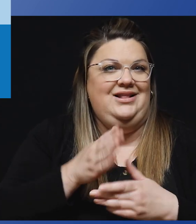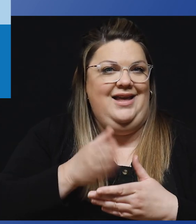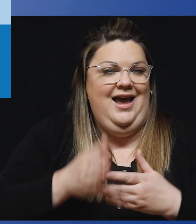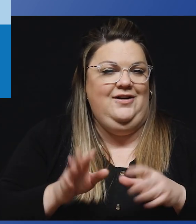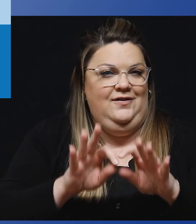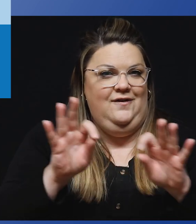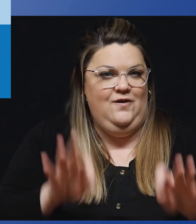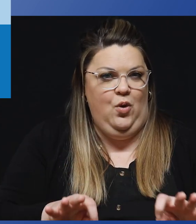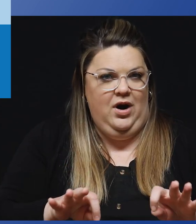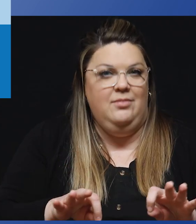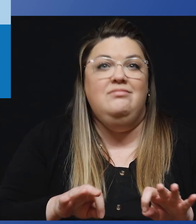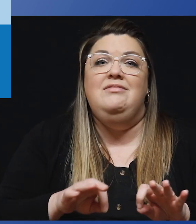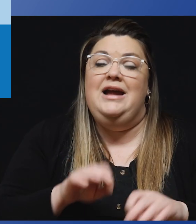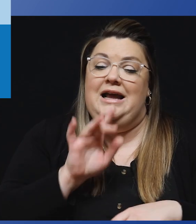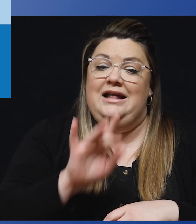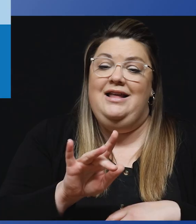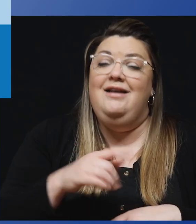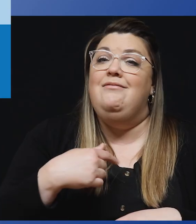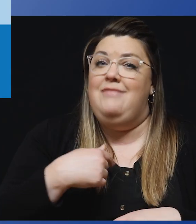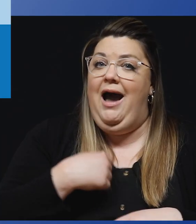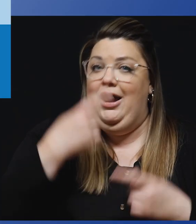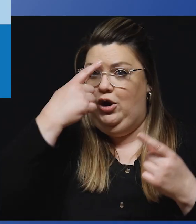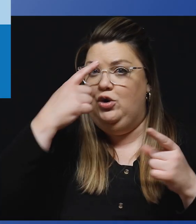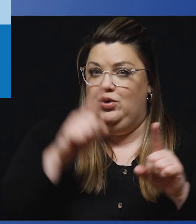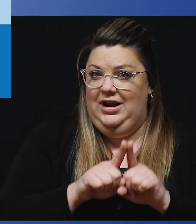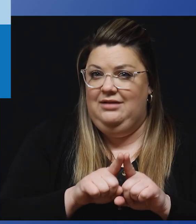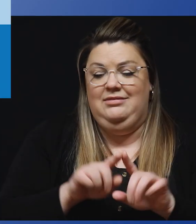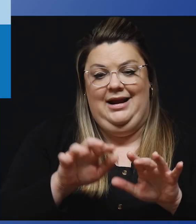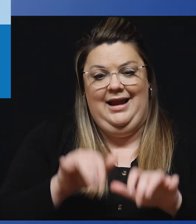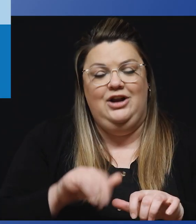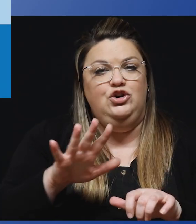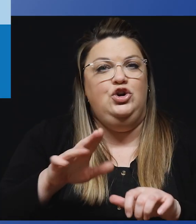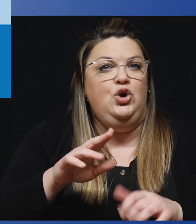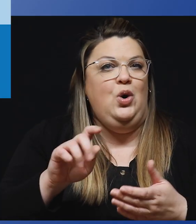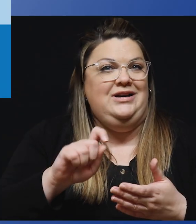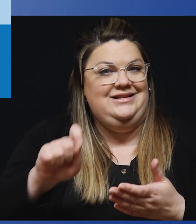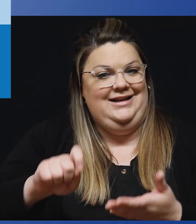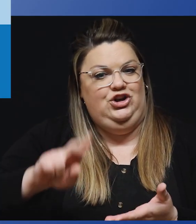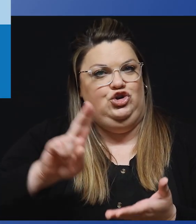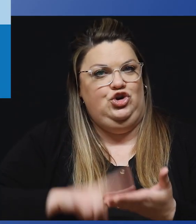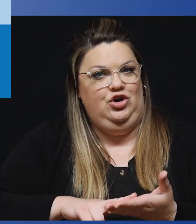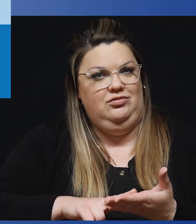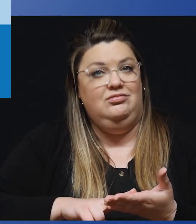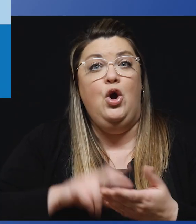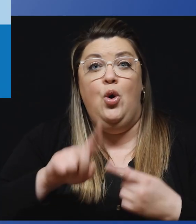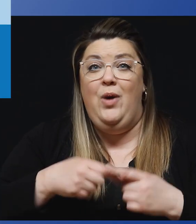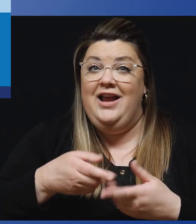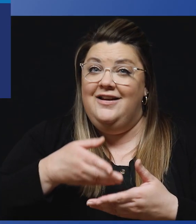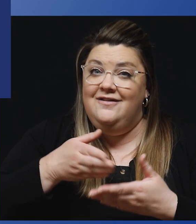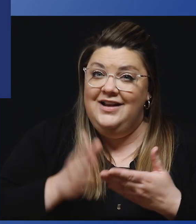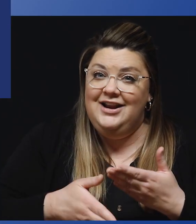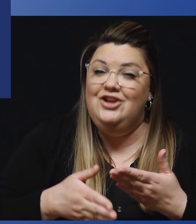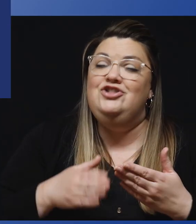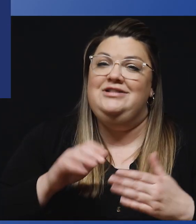and enter your digital signature. Once completed, please click Submit. Congratulations!